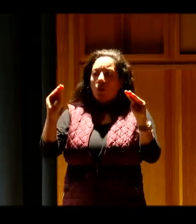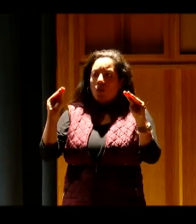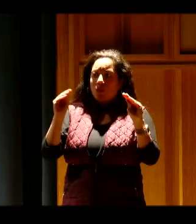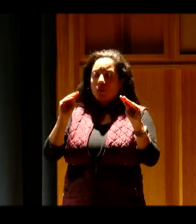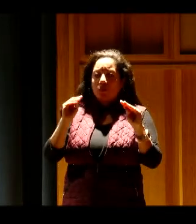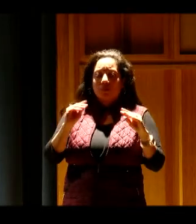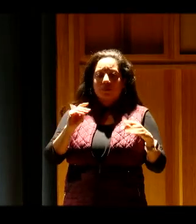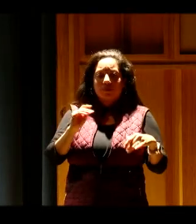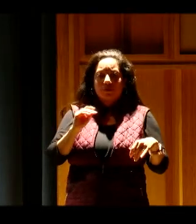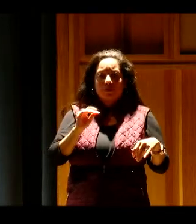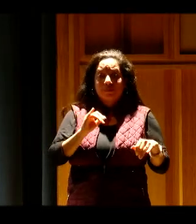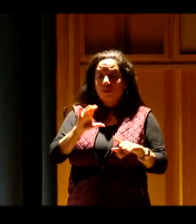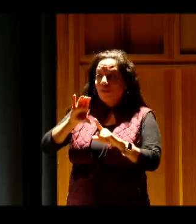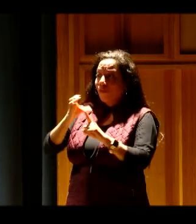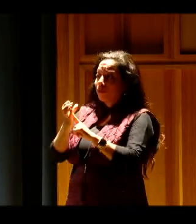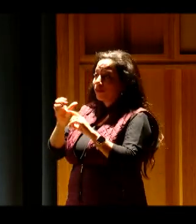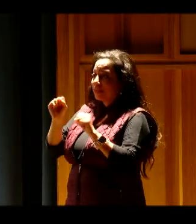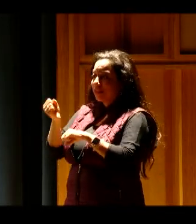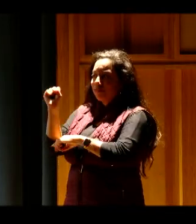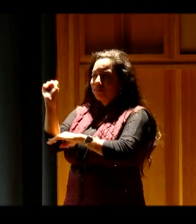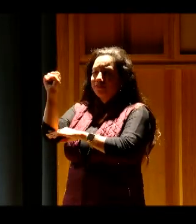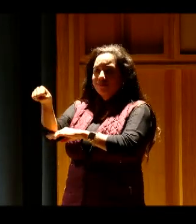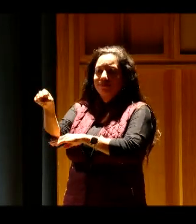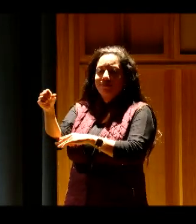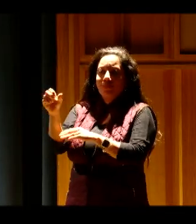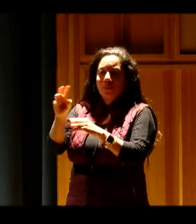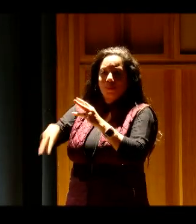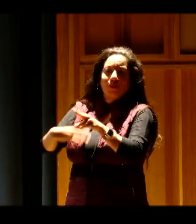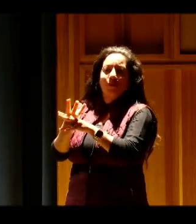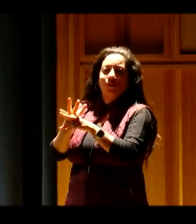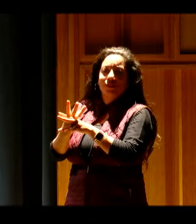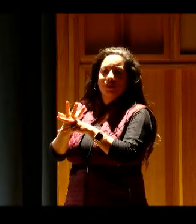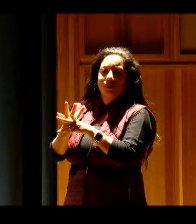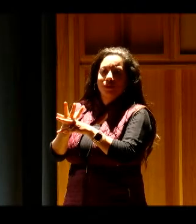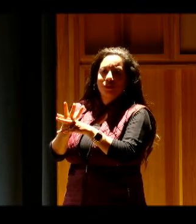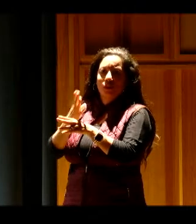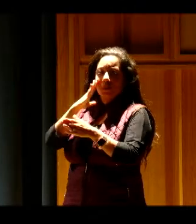Similarly, culture can conquer the world. It will drive economic growth.